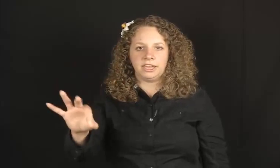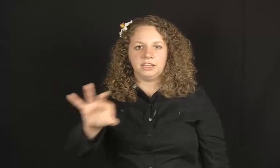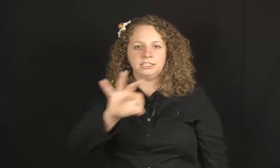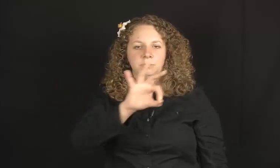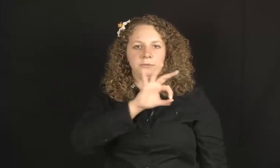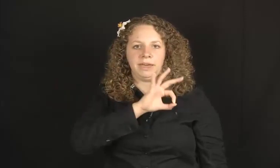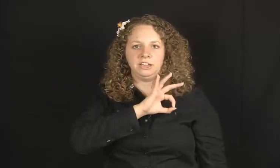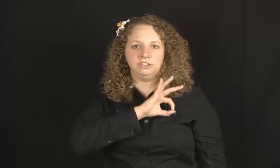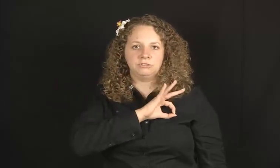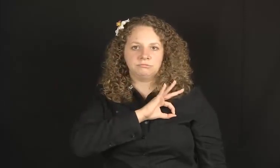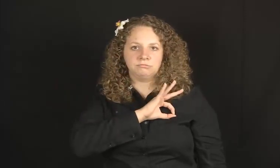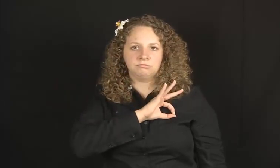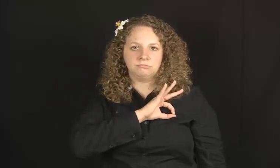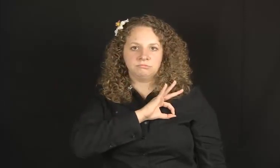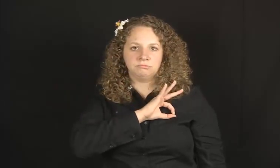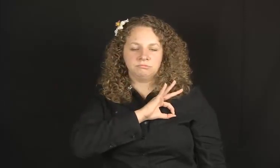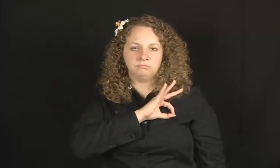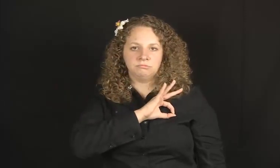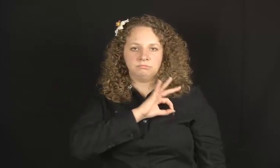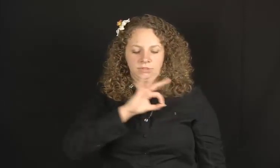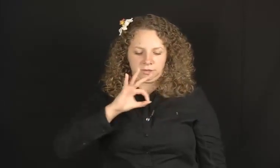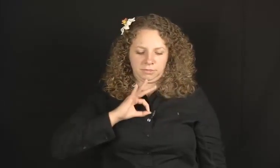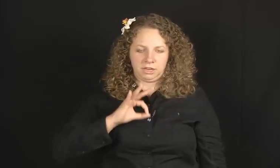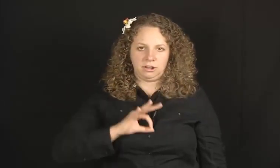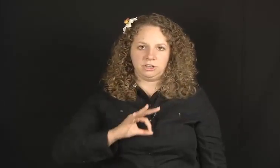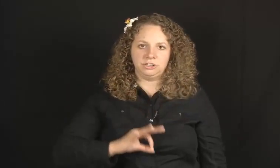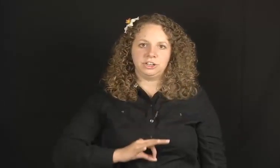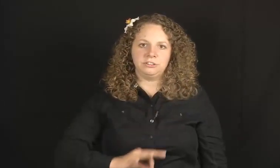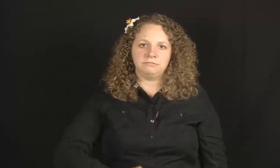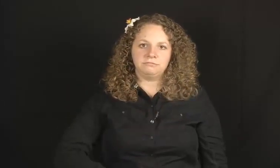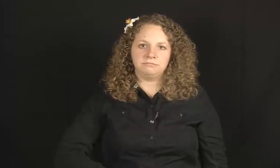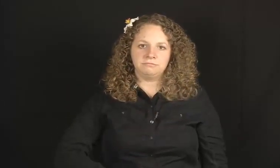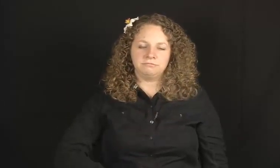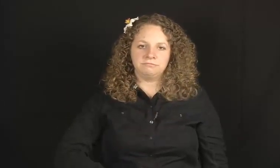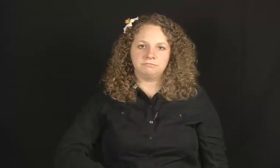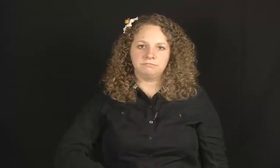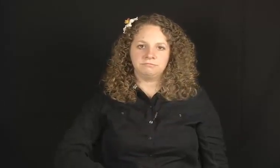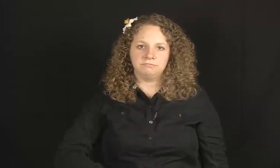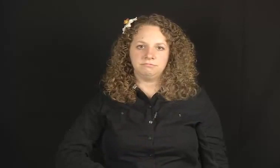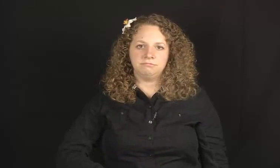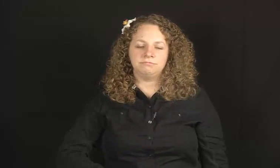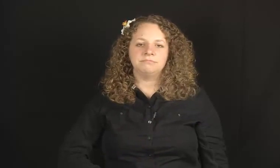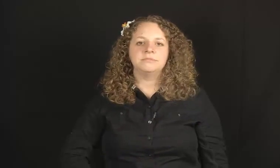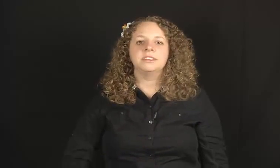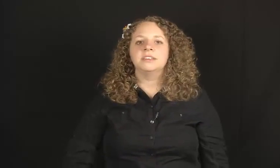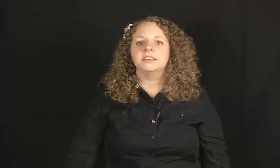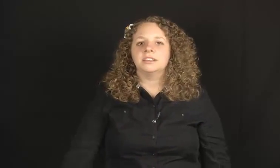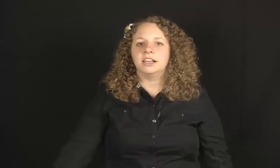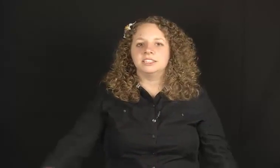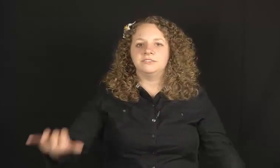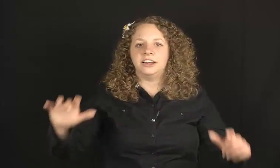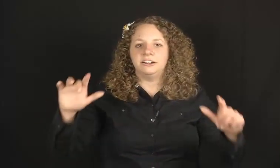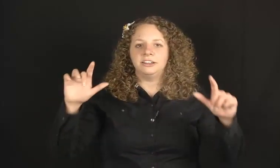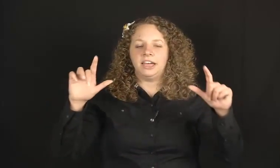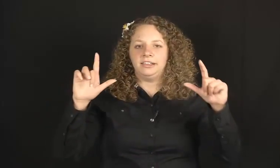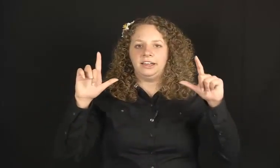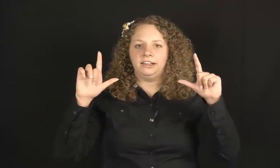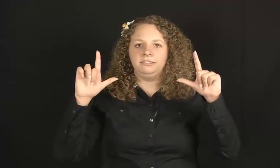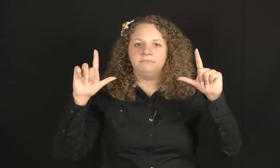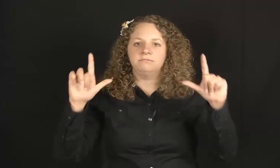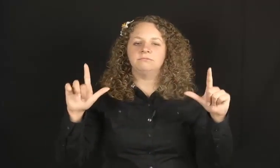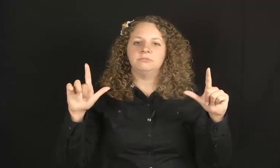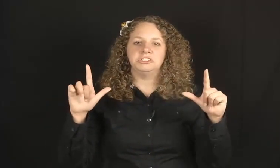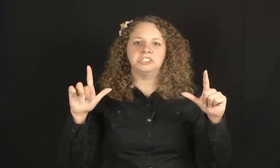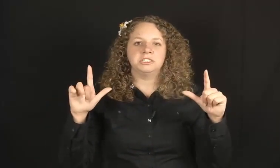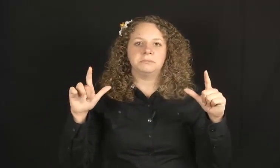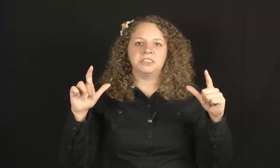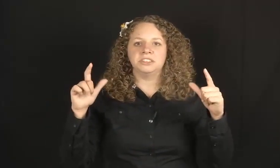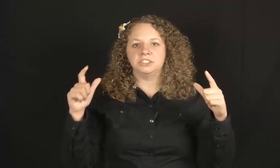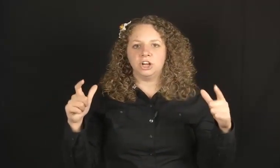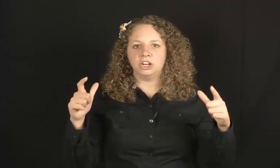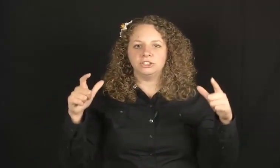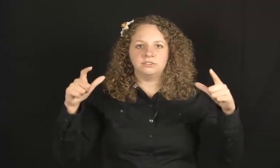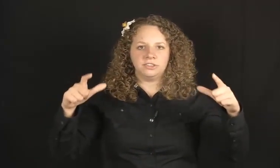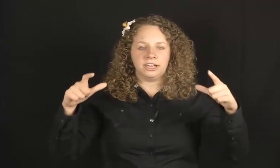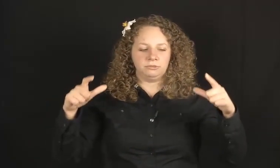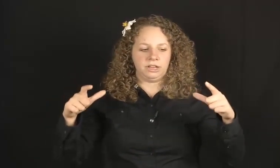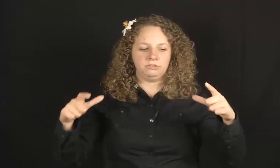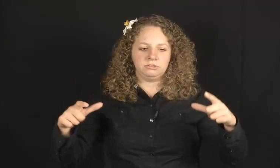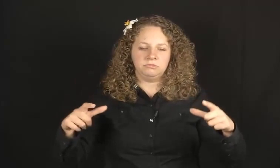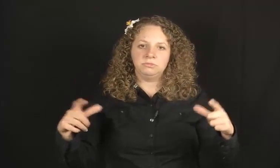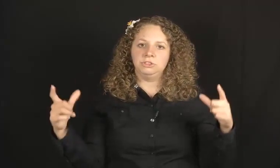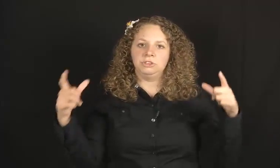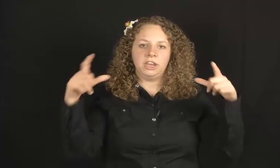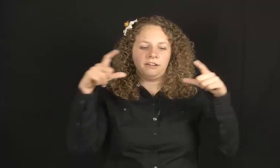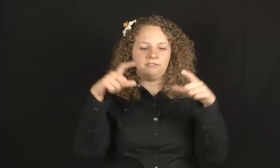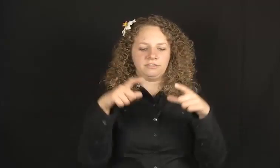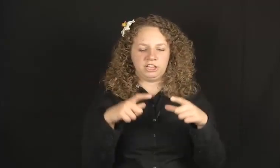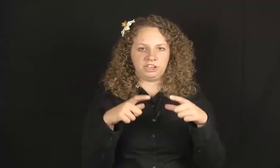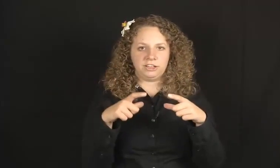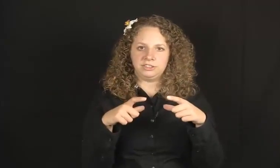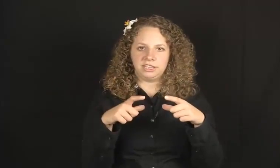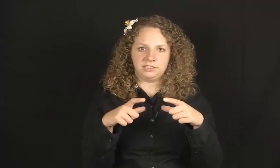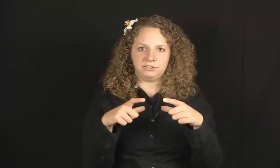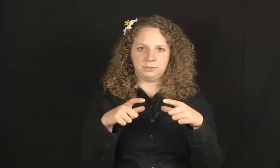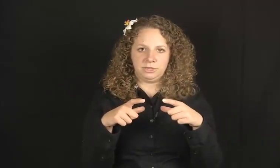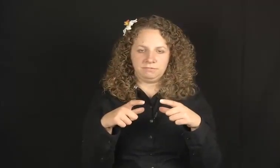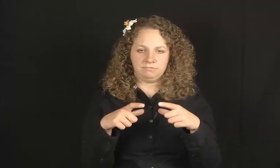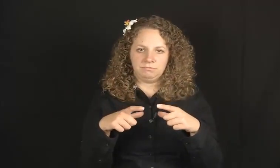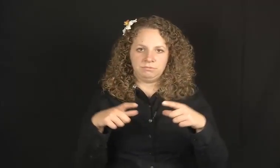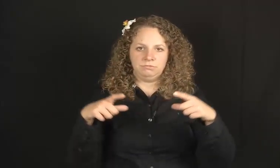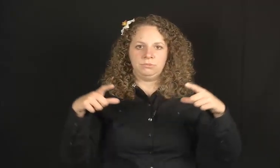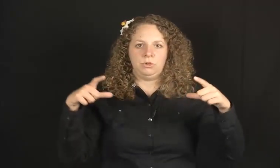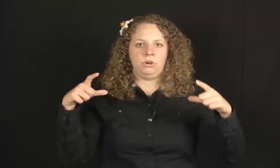like a small badge, a button on a shirt, CL-LL: large, flat, round, a child-size Frisbee,